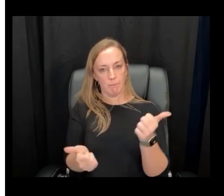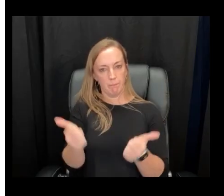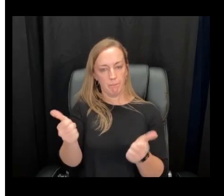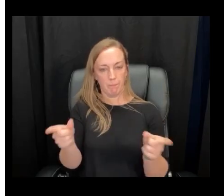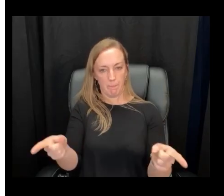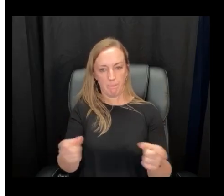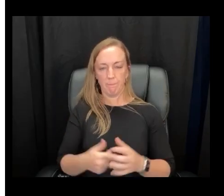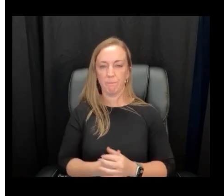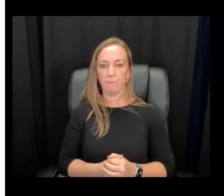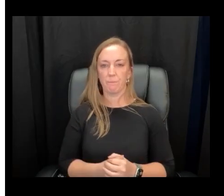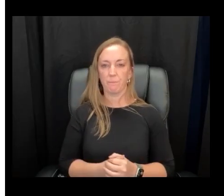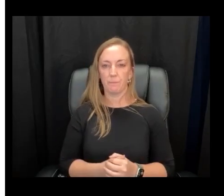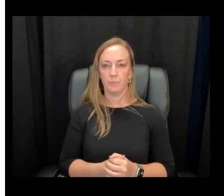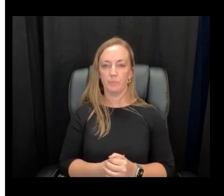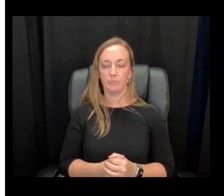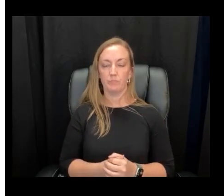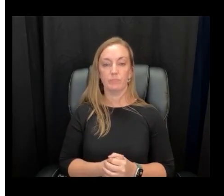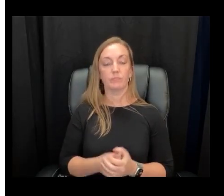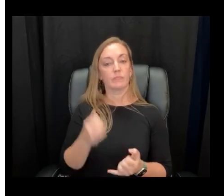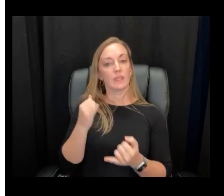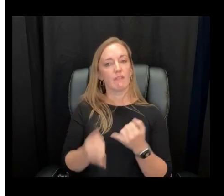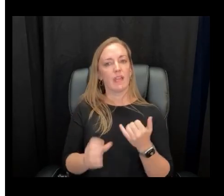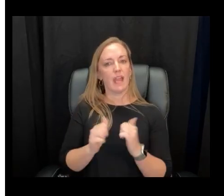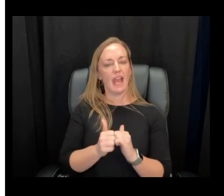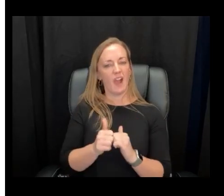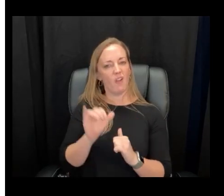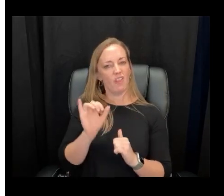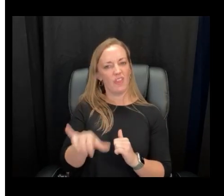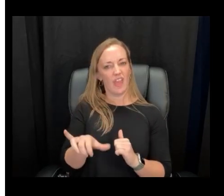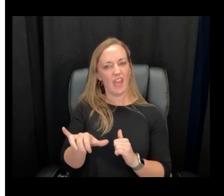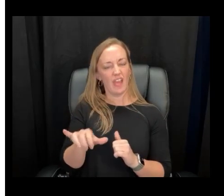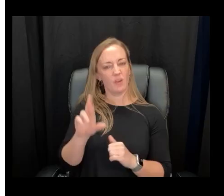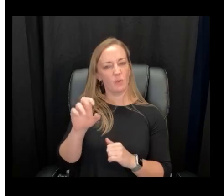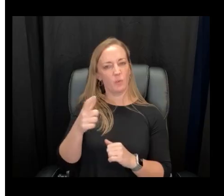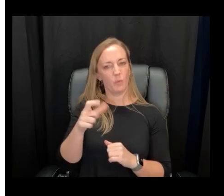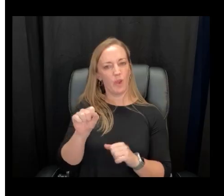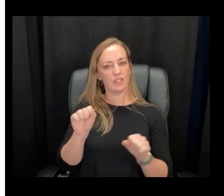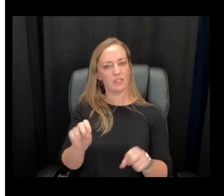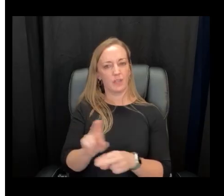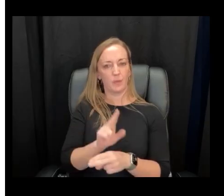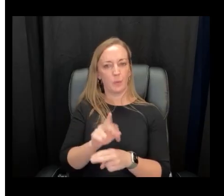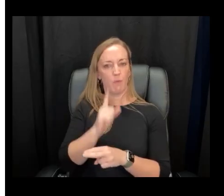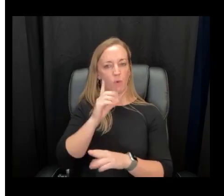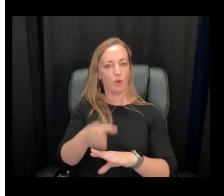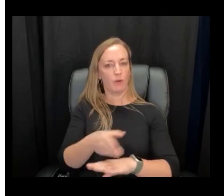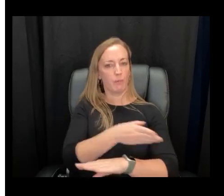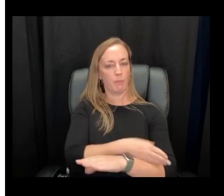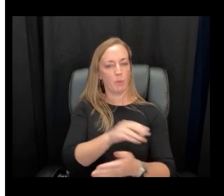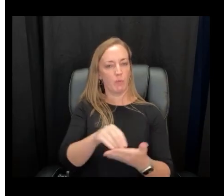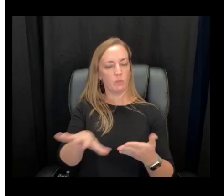we utilize these regulations to improve student outcomes? Districts can use these requirements to